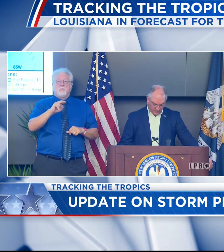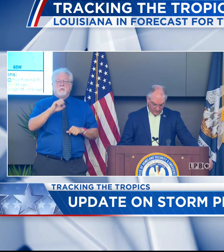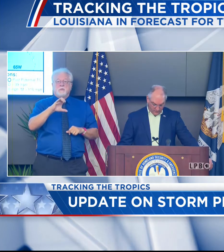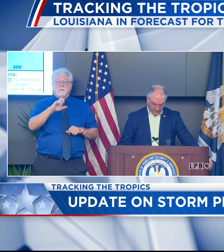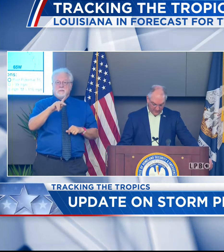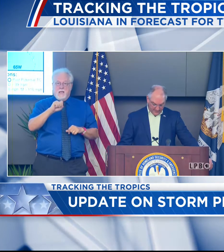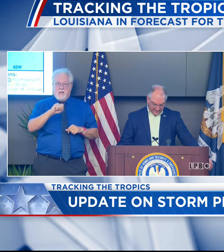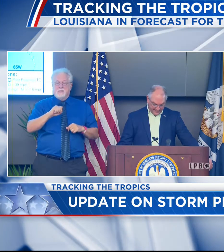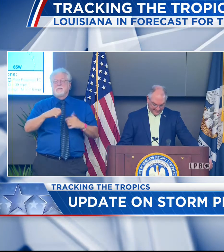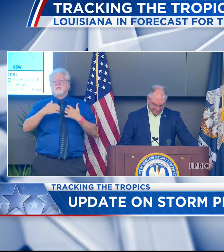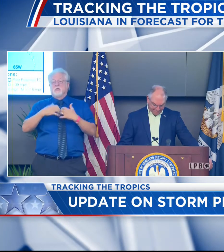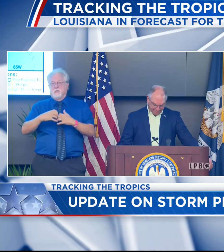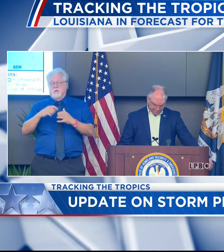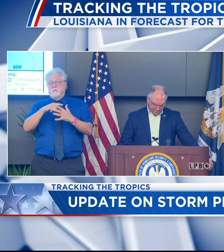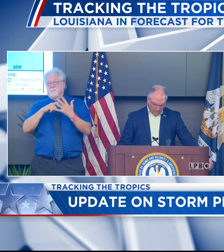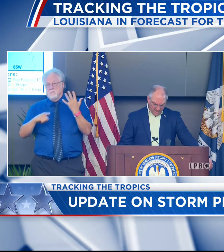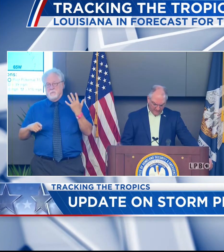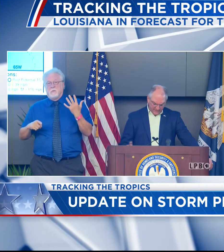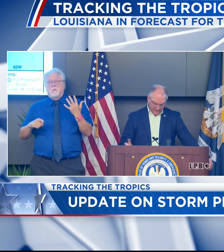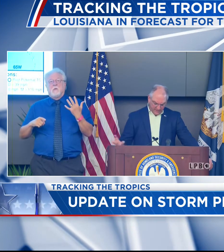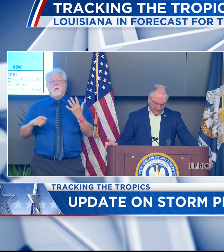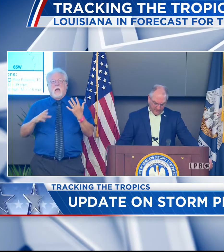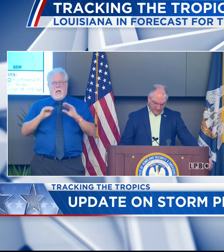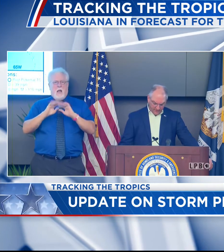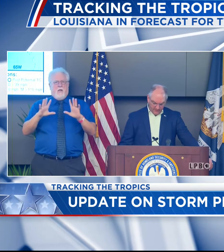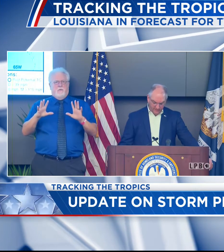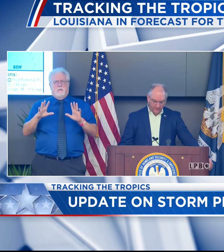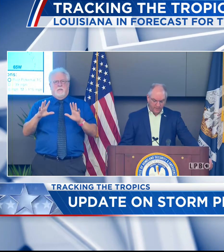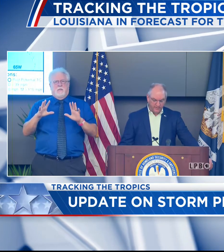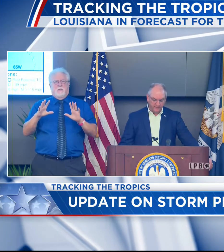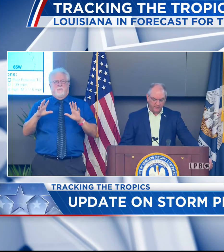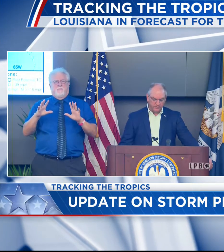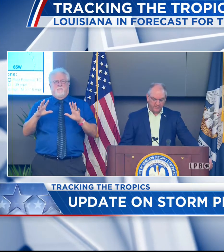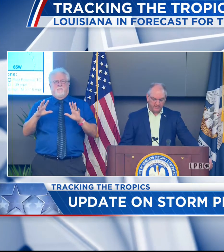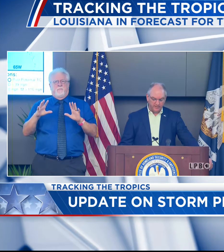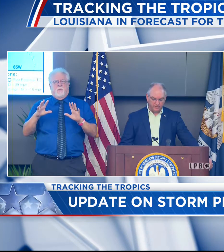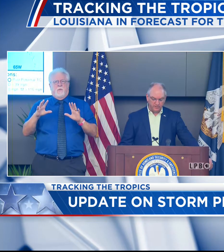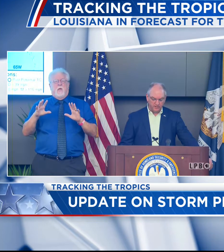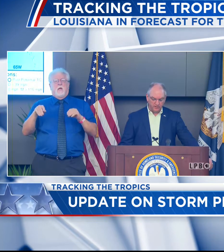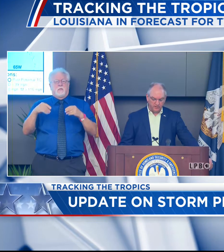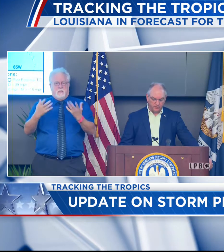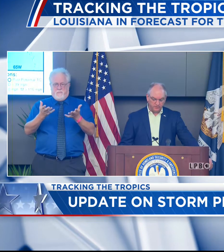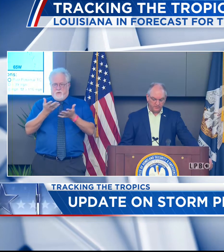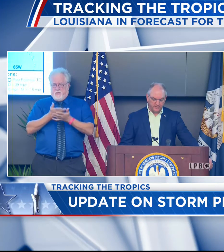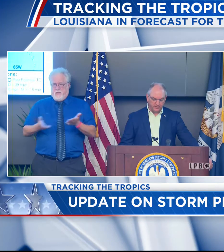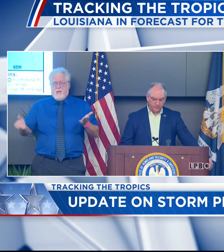LOUISIANA. AND THEY ARE CONTINUING TO POSITION SUPER SACK SANDBAGS,